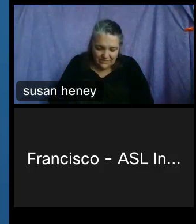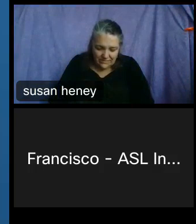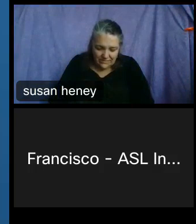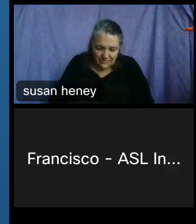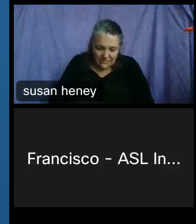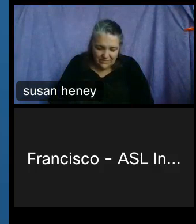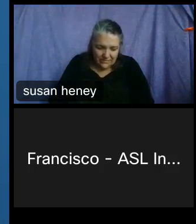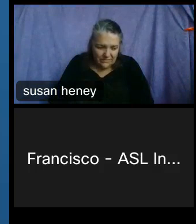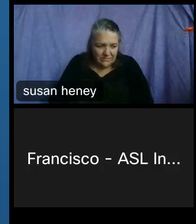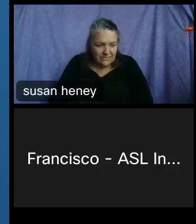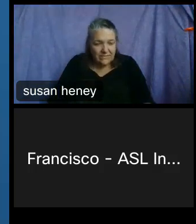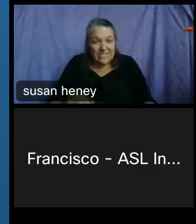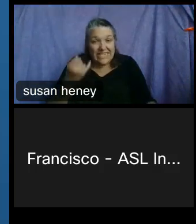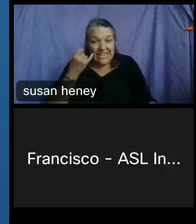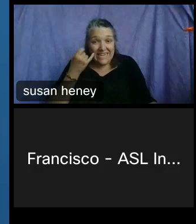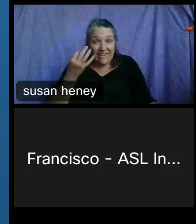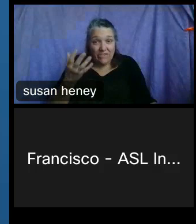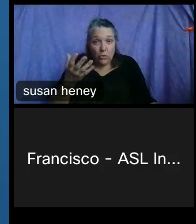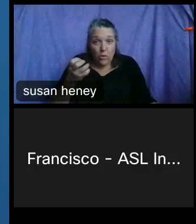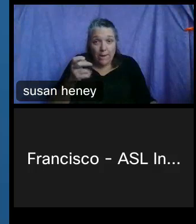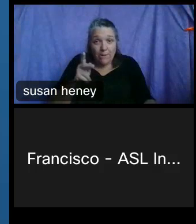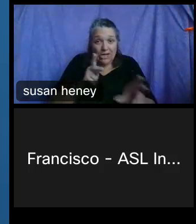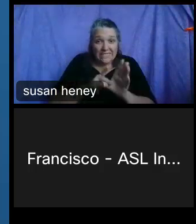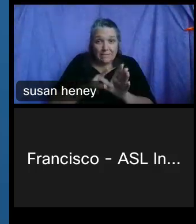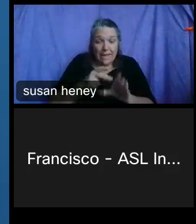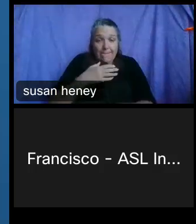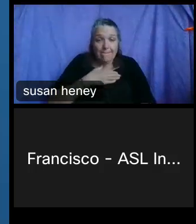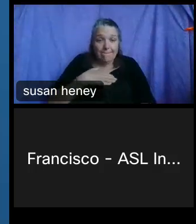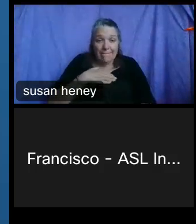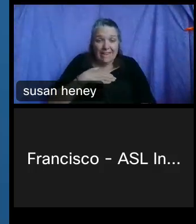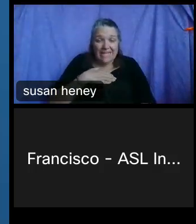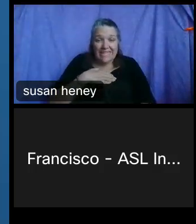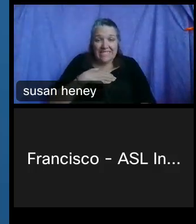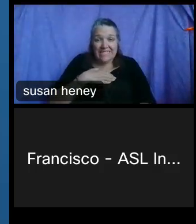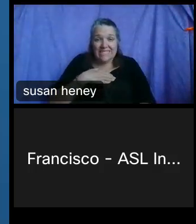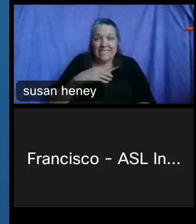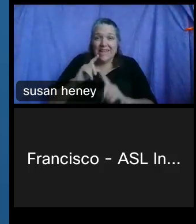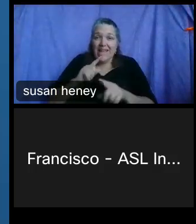If you'd like to participate, please be sure to complete the poll. You have the answers there.